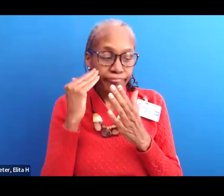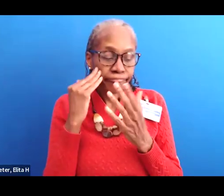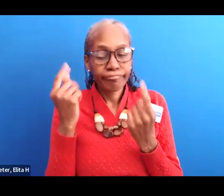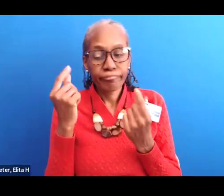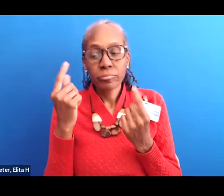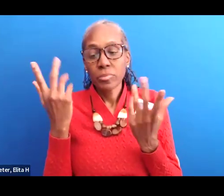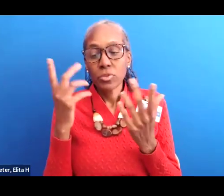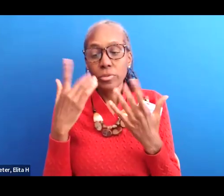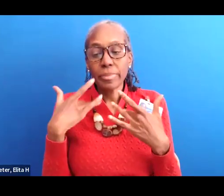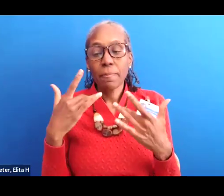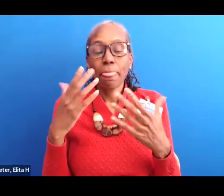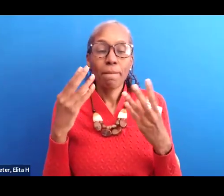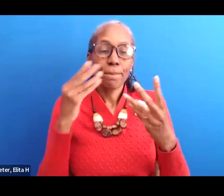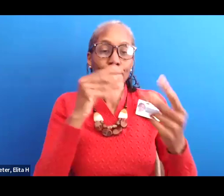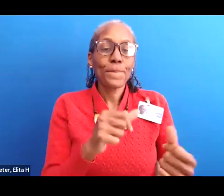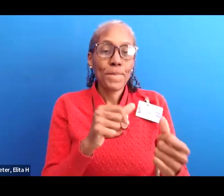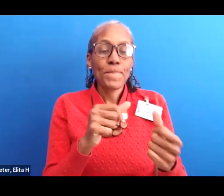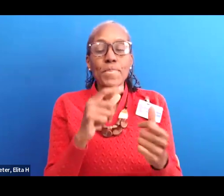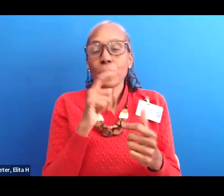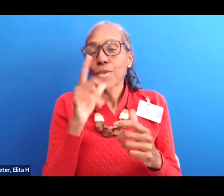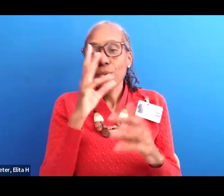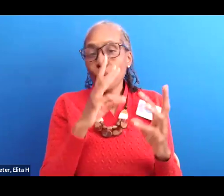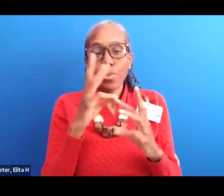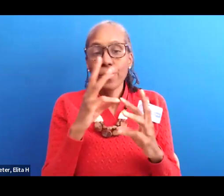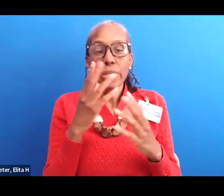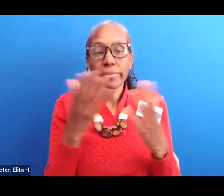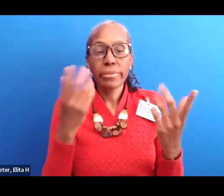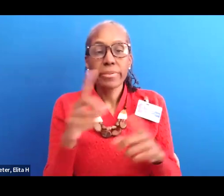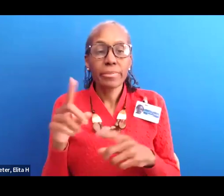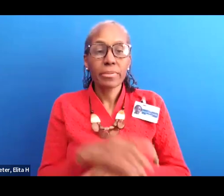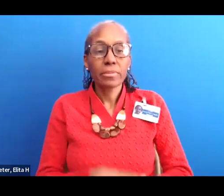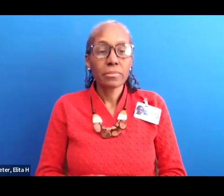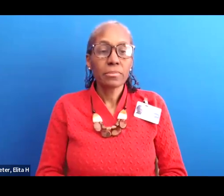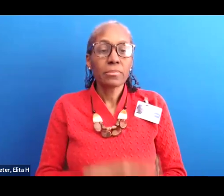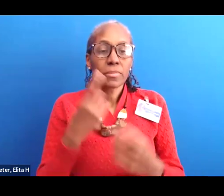And it usually goes pretty smoothly, but don't worry. Things happen. It's just the way life is.